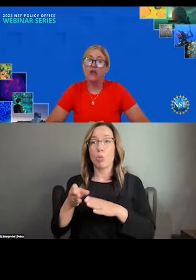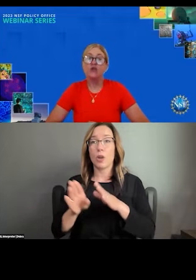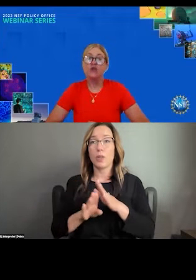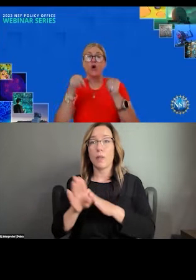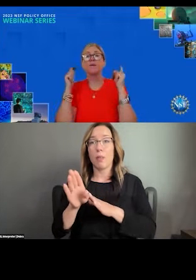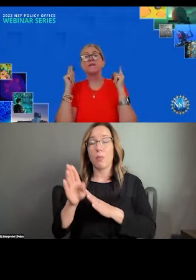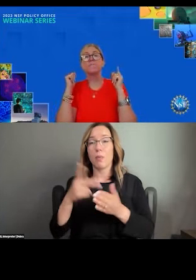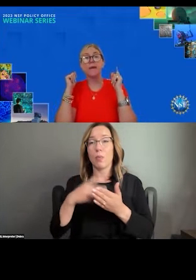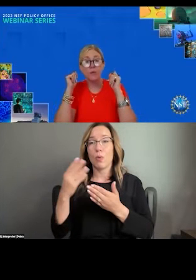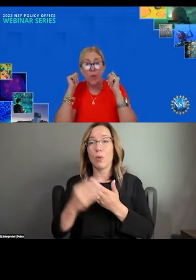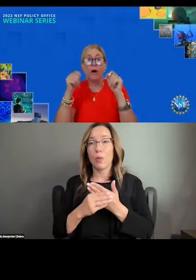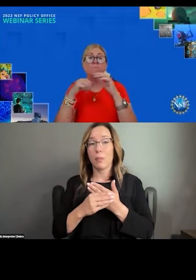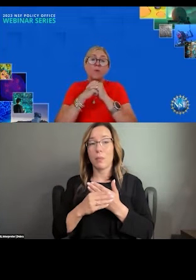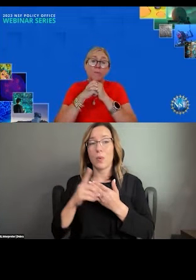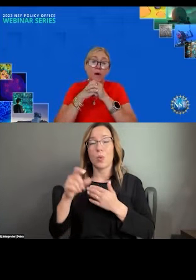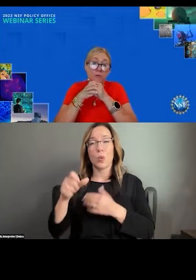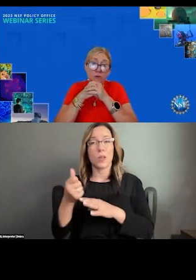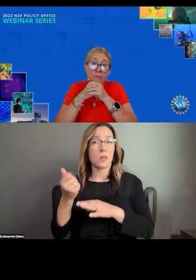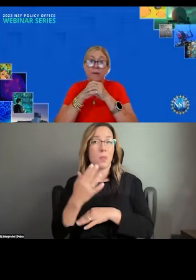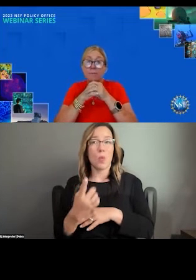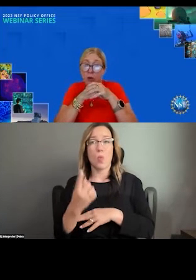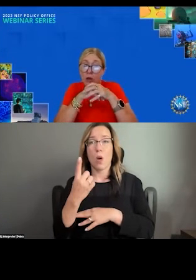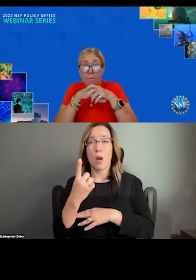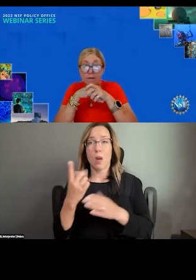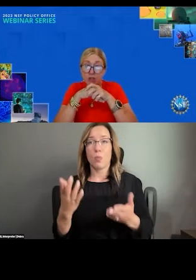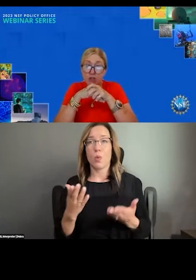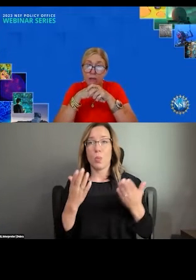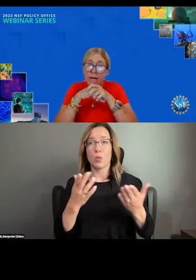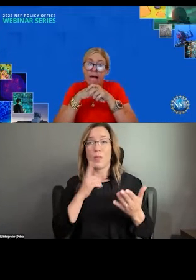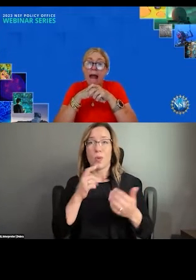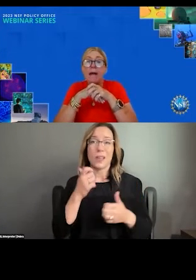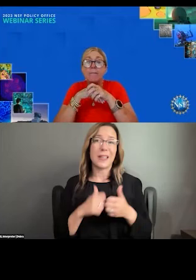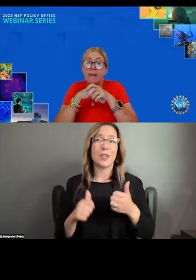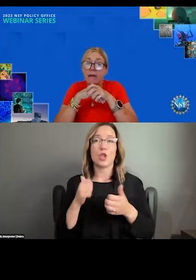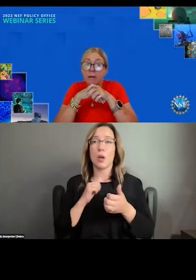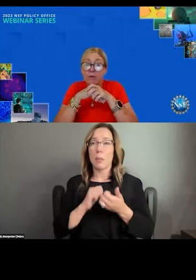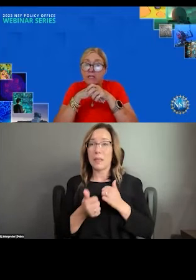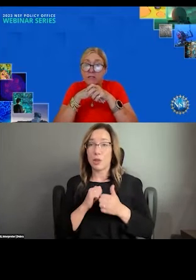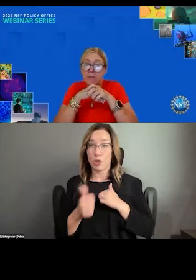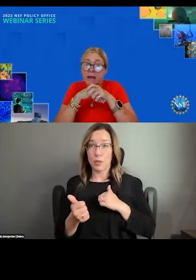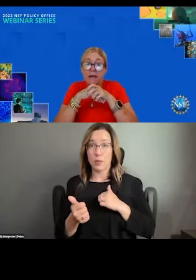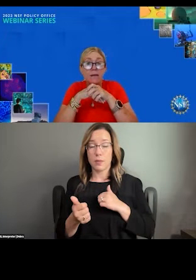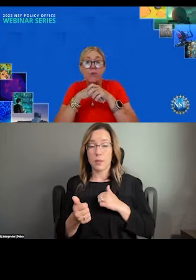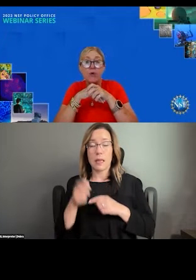You can only submit one proposal per competition and may not participate in